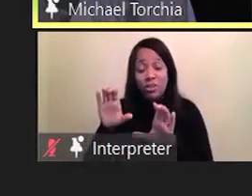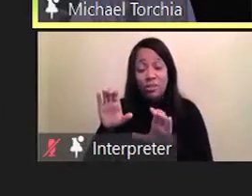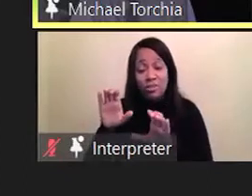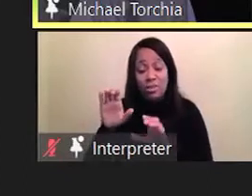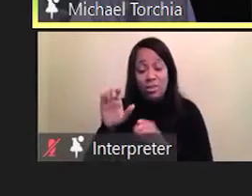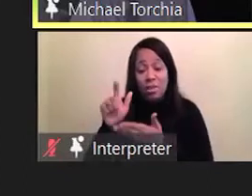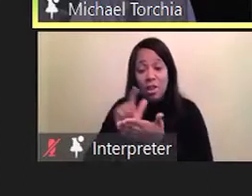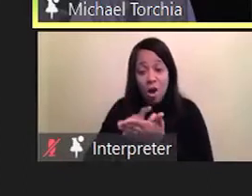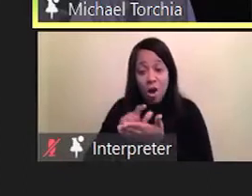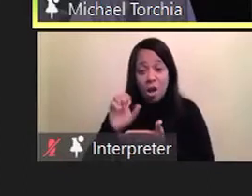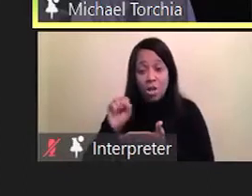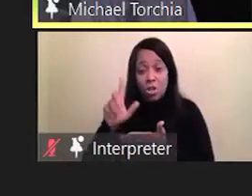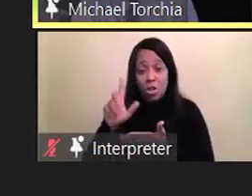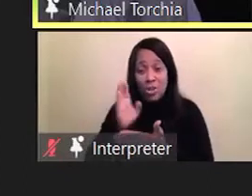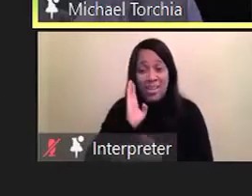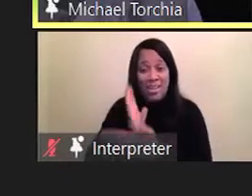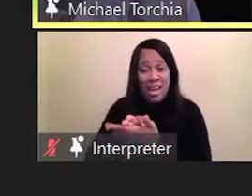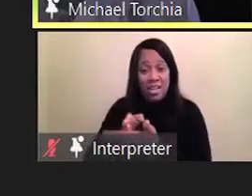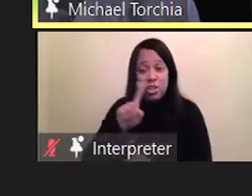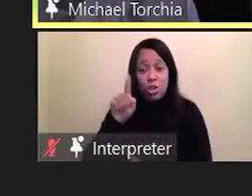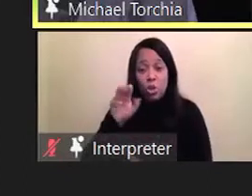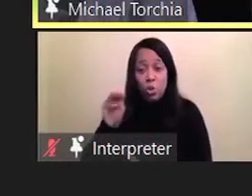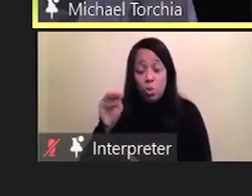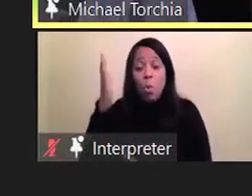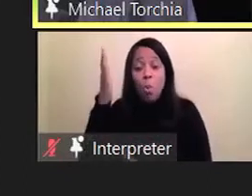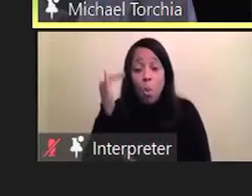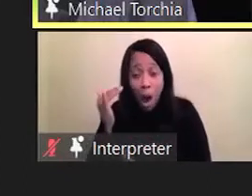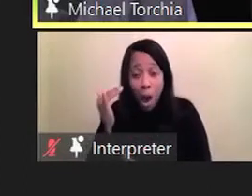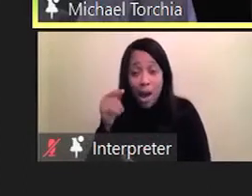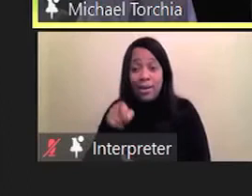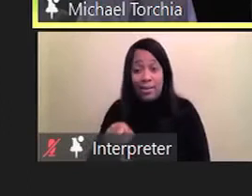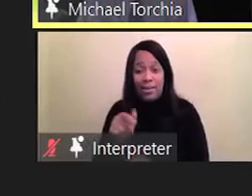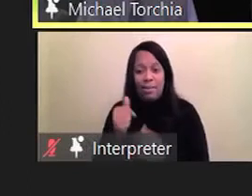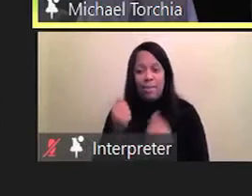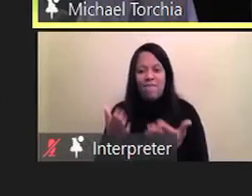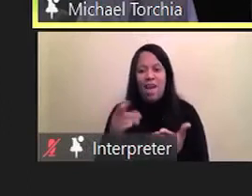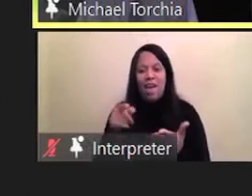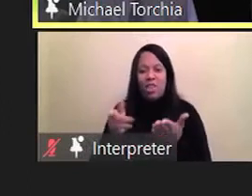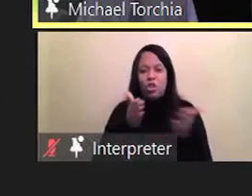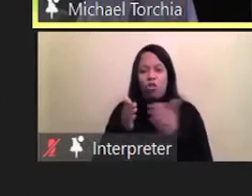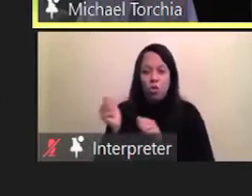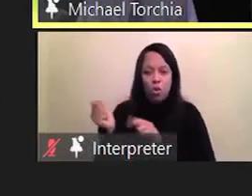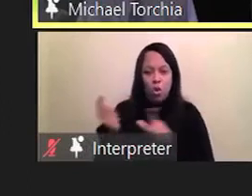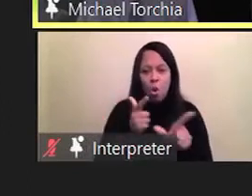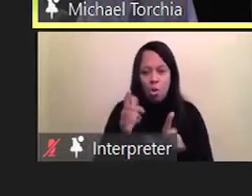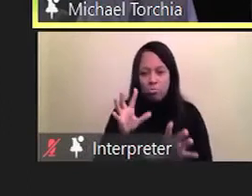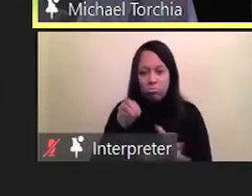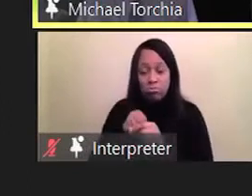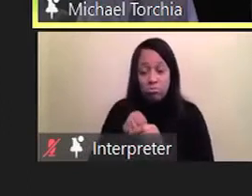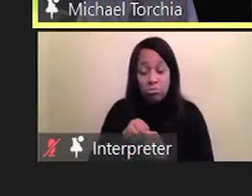because Zoom provides this service that we're all on. But in order to have it captioned,